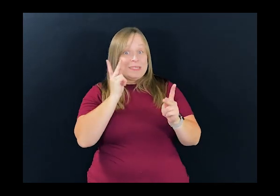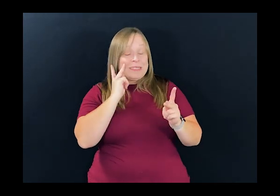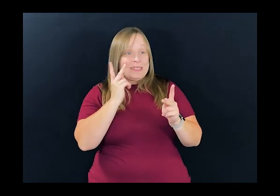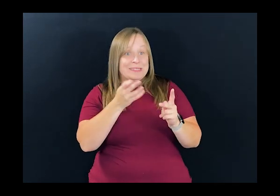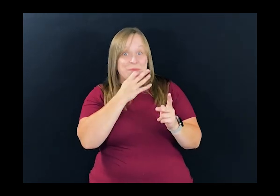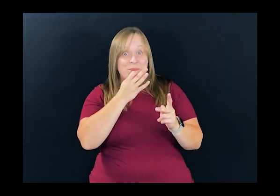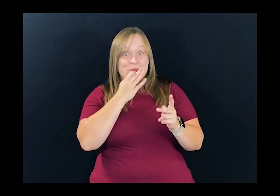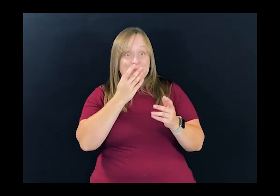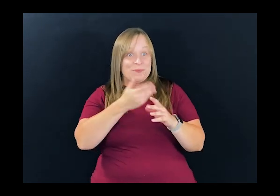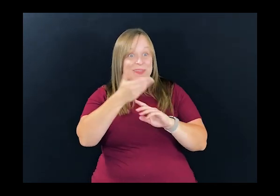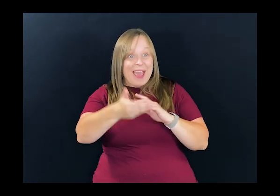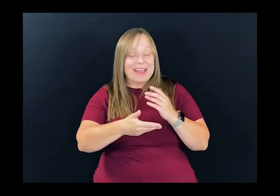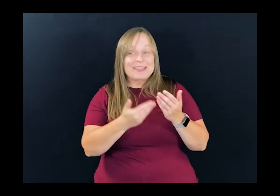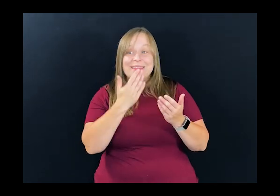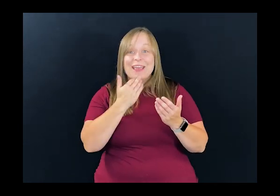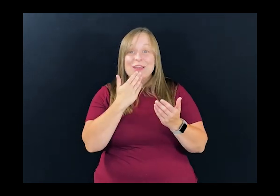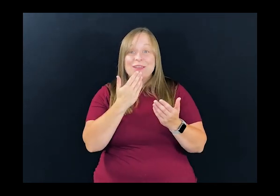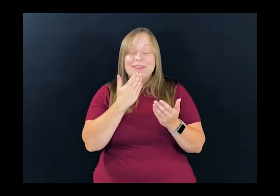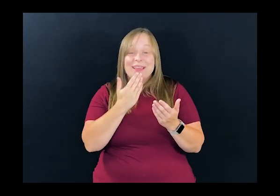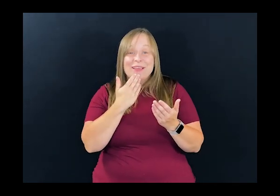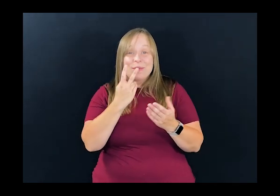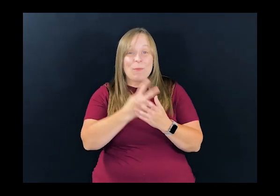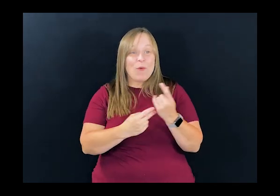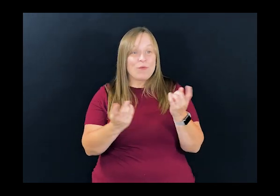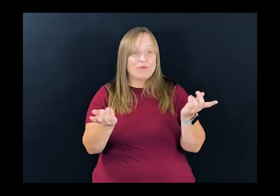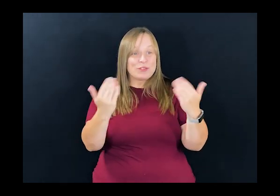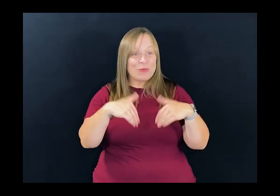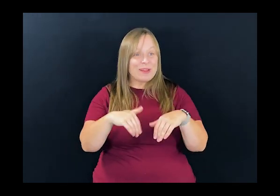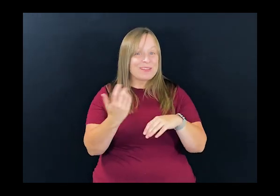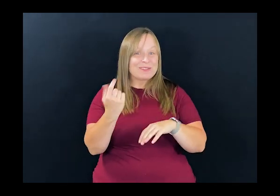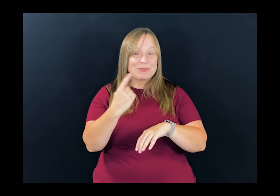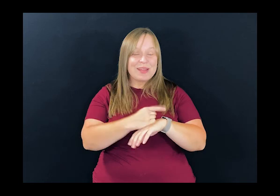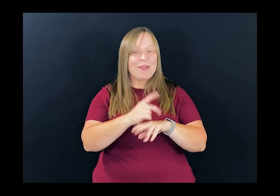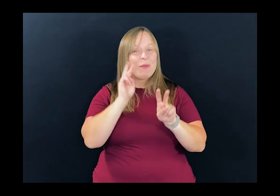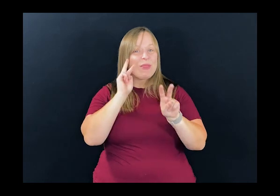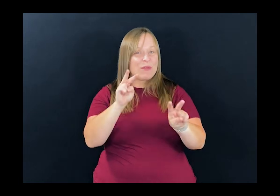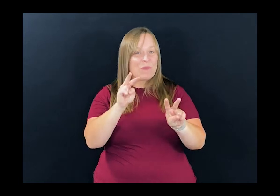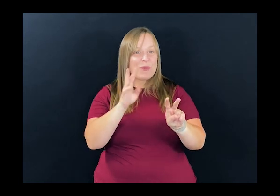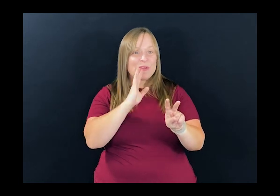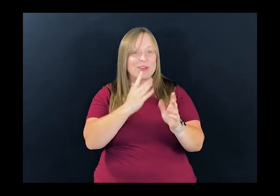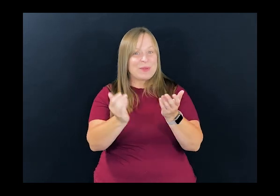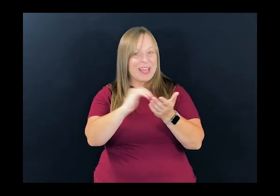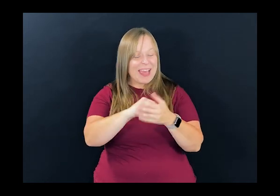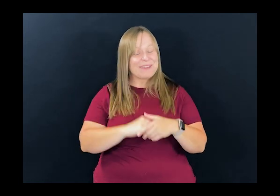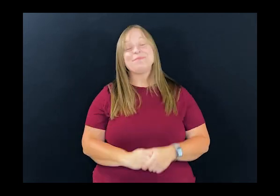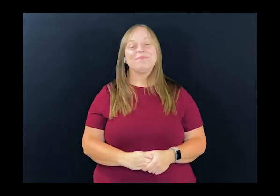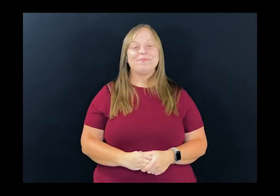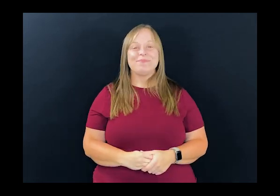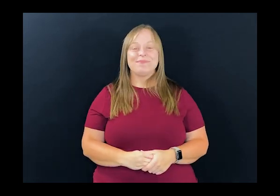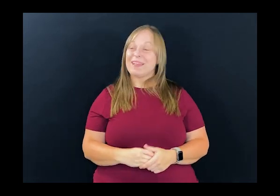what you all are doing next. Thank you both so much for being on the podcast today. And we look forward to talking to you again.